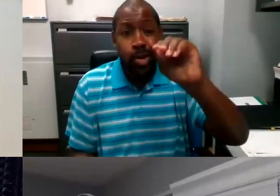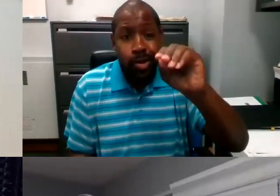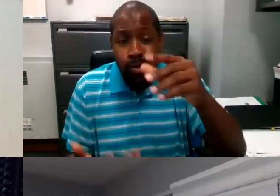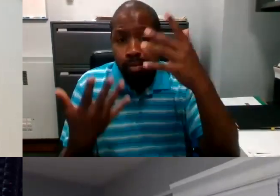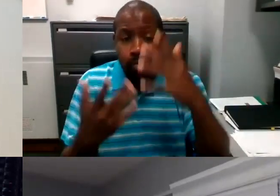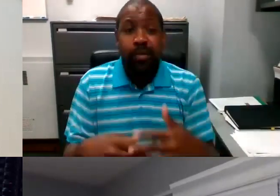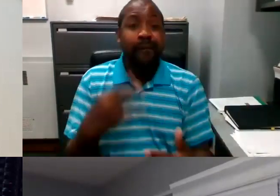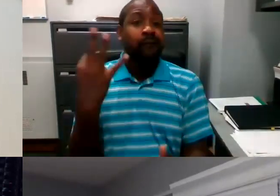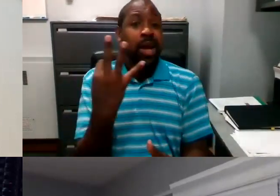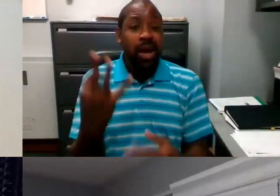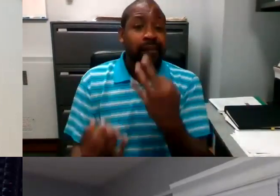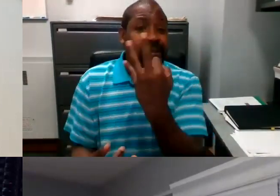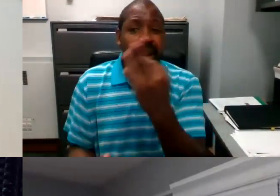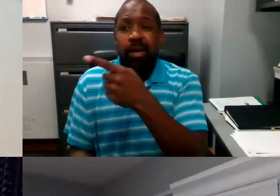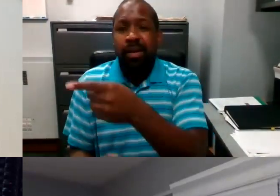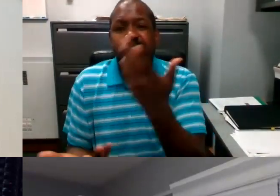FOURTH DAY, JOBS IN, I DON'T KNOW, SOMETHING ELSE. MAYBE RESTAURANT WORK. JOBS IN MEDICINE. THIRD DAY, JOBS IN RETAIL.